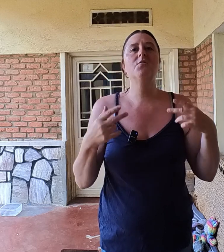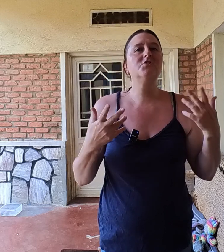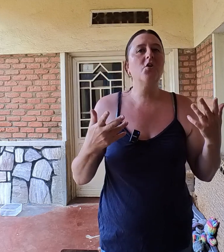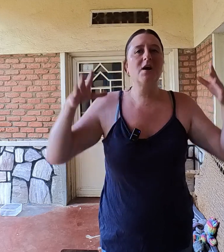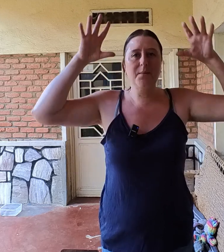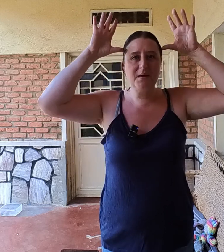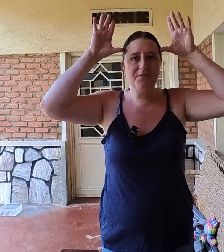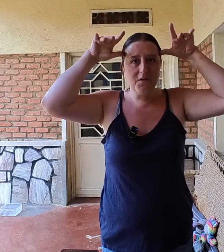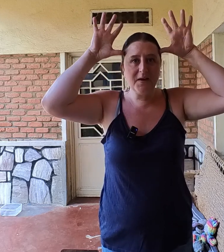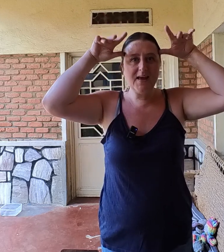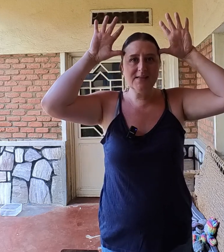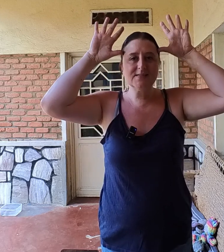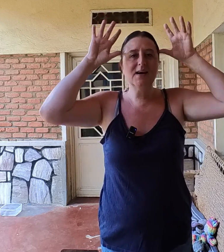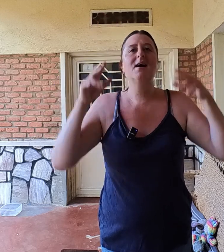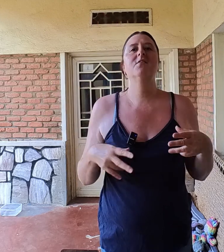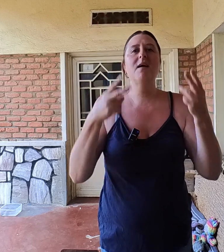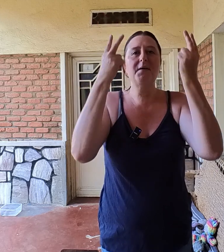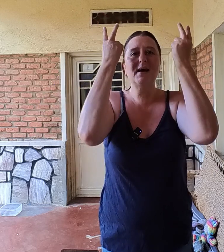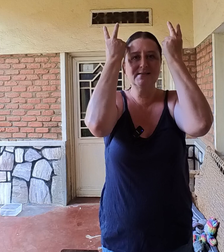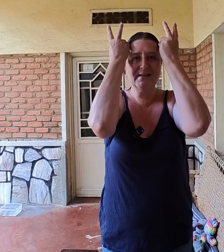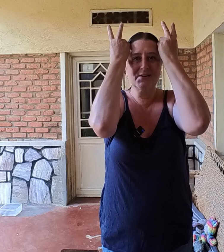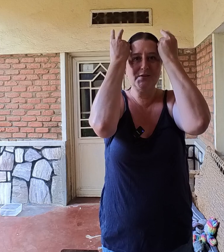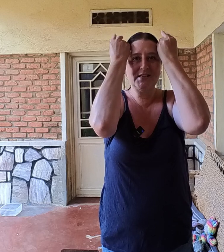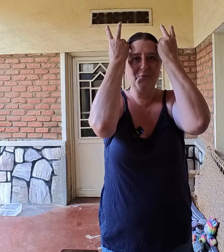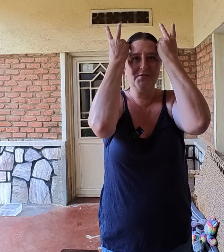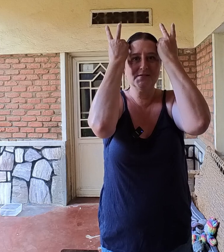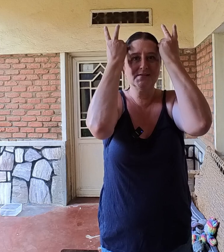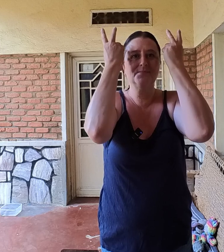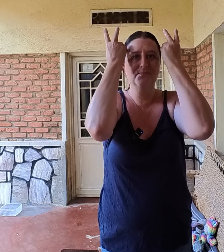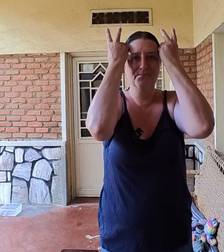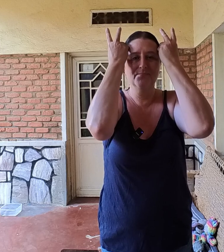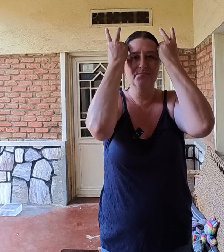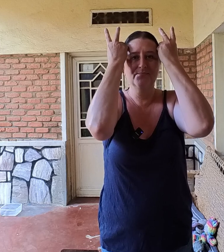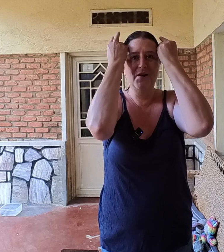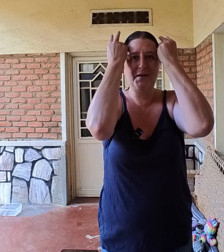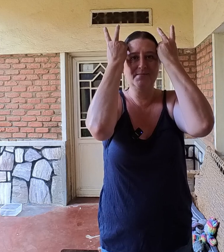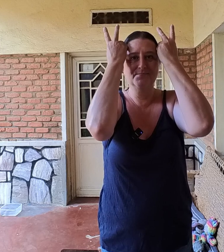So, the dog had big floppy ears and the rabbit has little twitching ones. Rabbit.